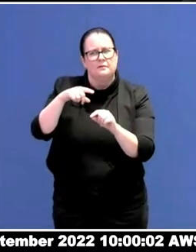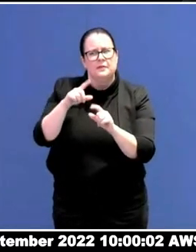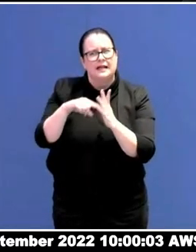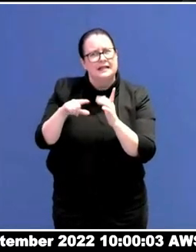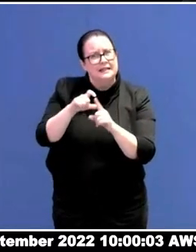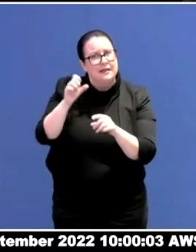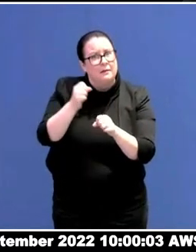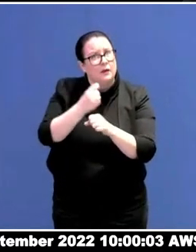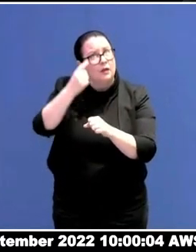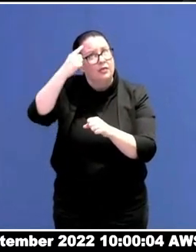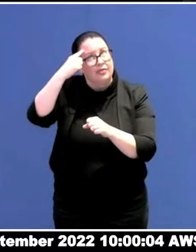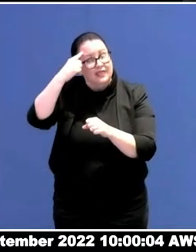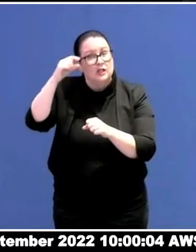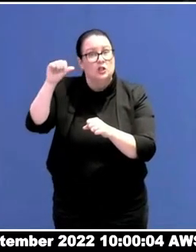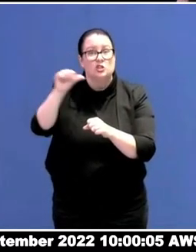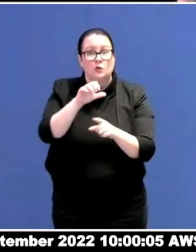or should have been made much earlier than 12 years of age?